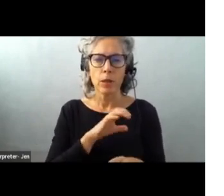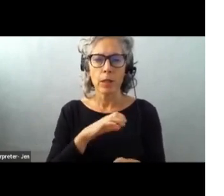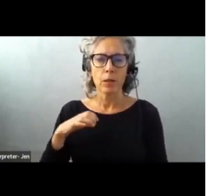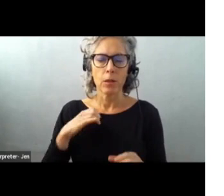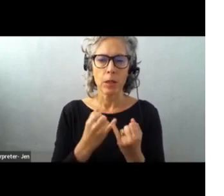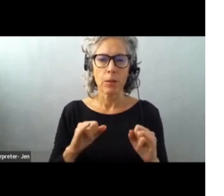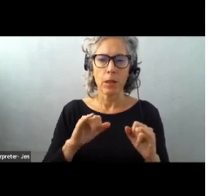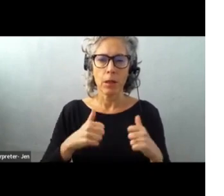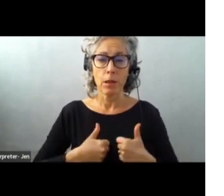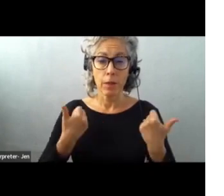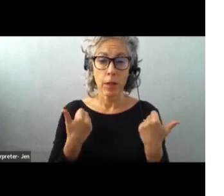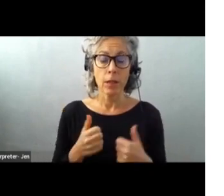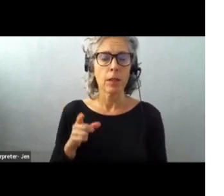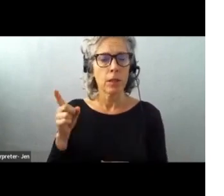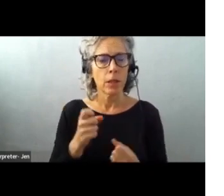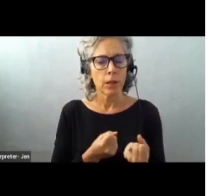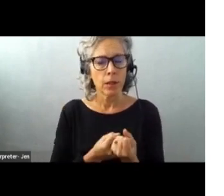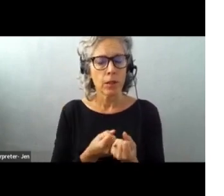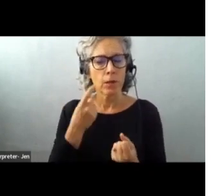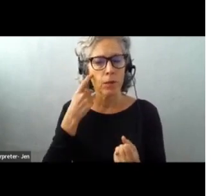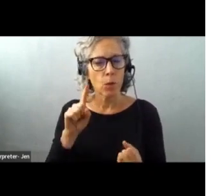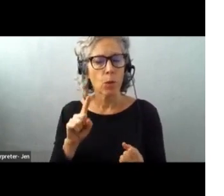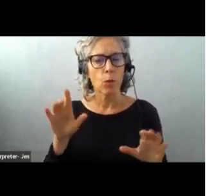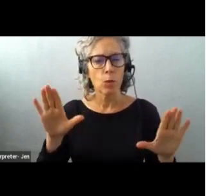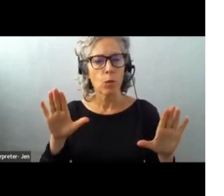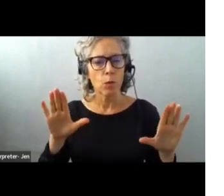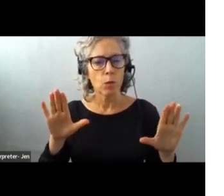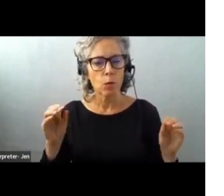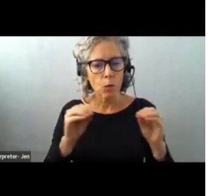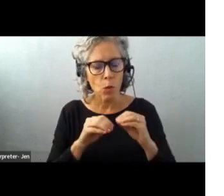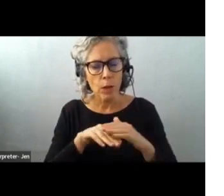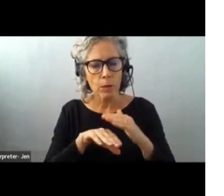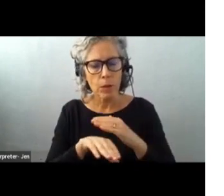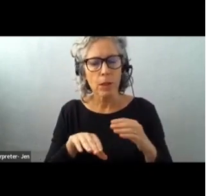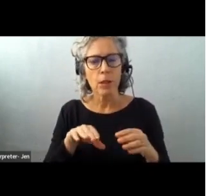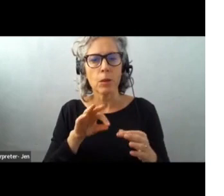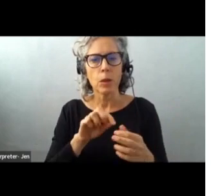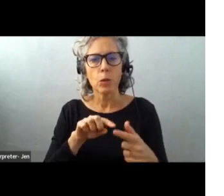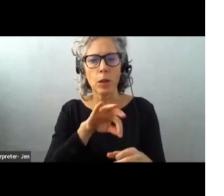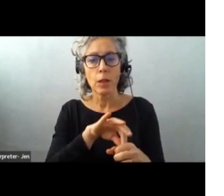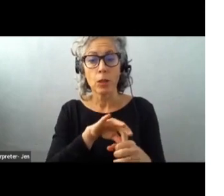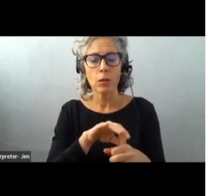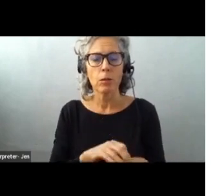Living, where she advocates advocates for greater accessibility in elections, educates the disability